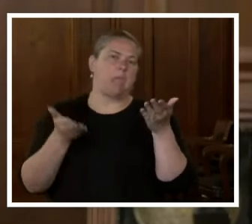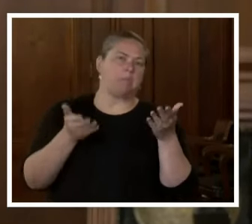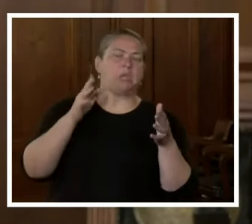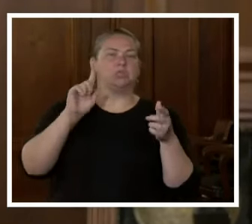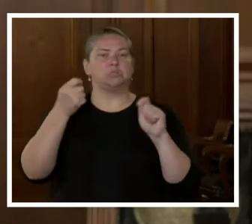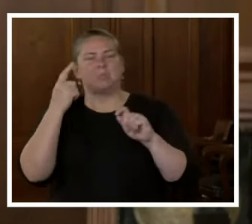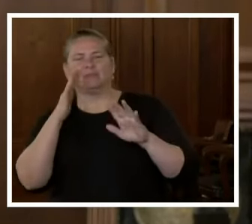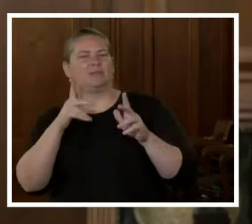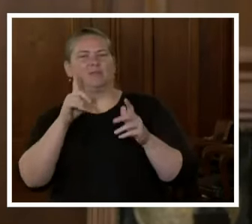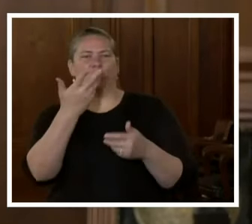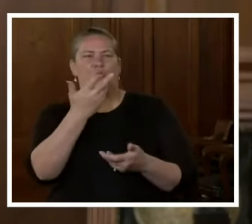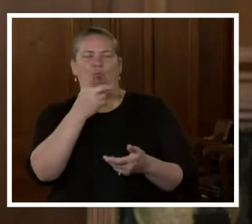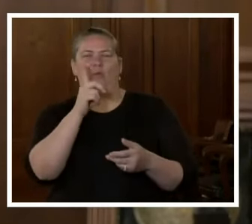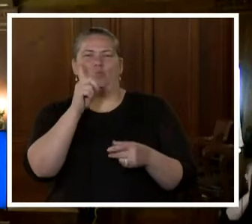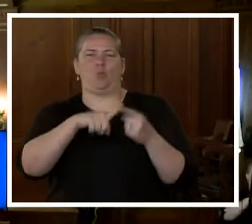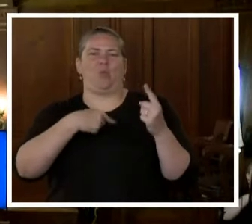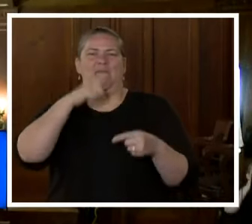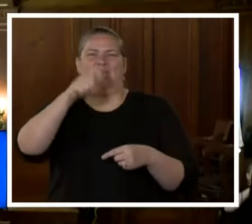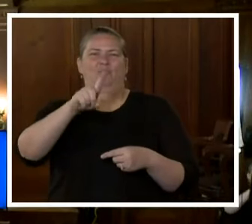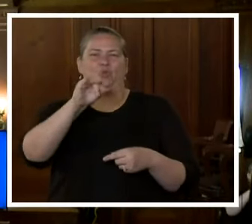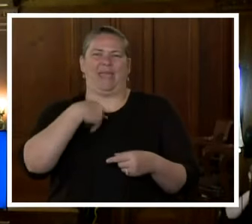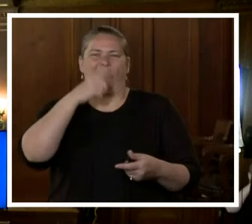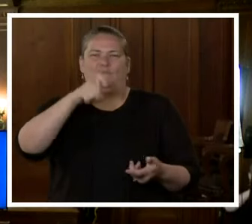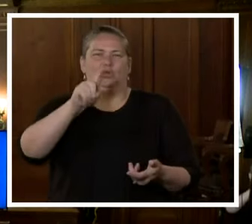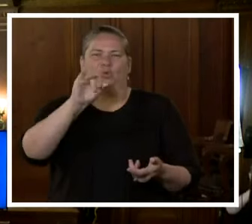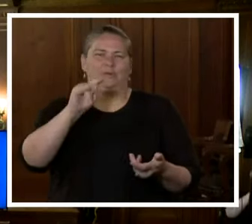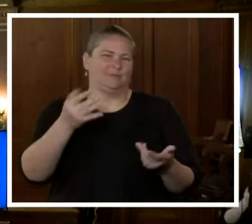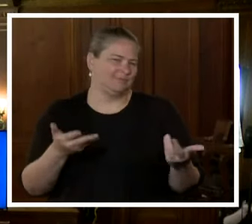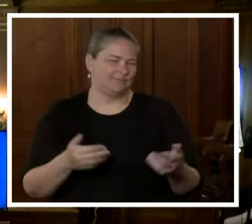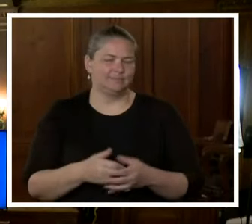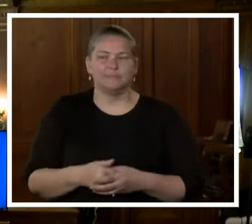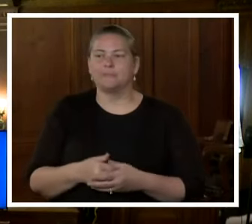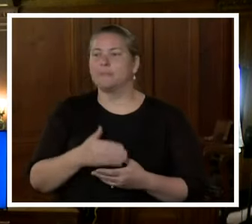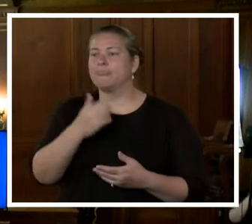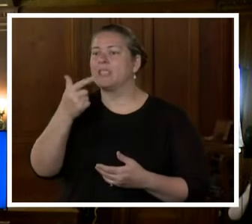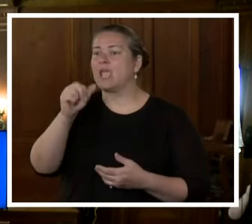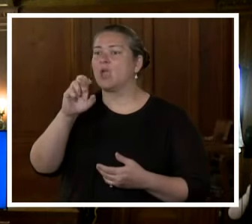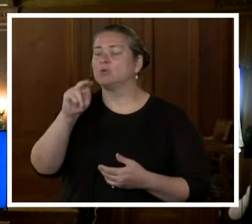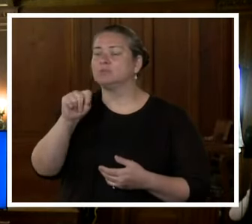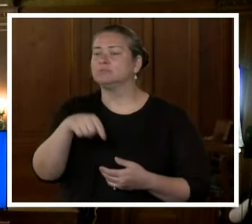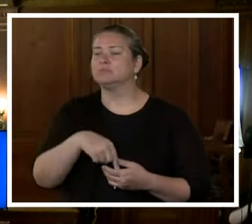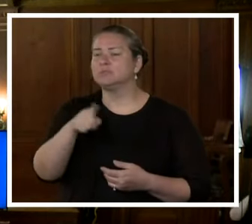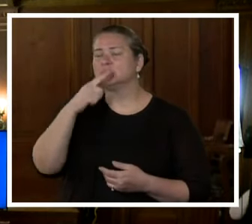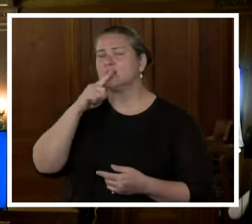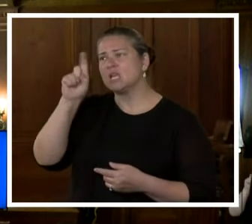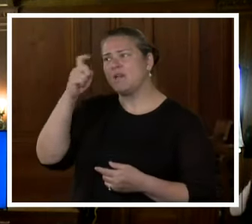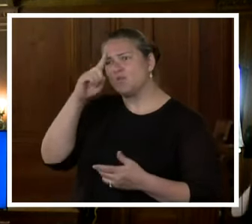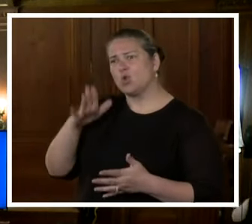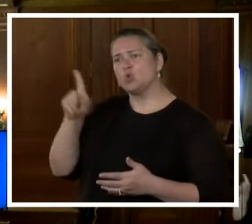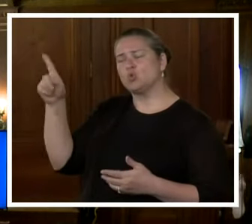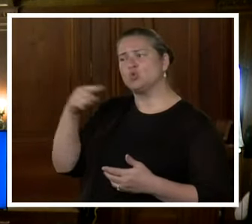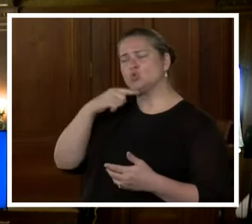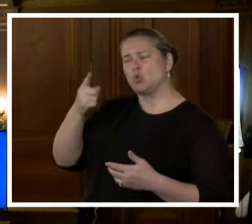REALLY CAREFUL BECAUSE YOU DON'T WANT AN ACT OF GIVING VOICE AND LOOKING FOR POSITIVE CHANGE TO